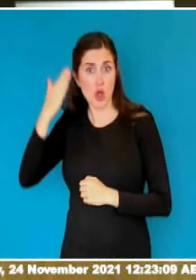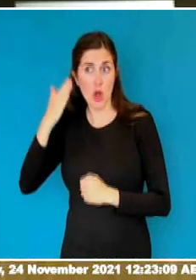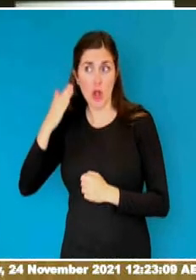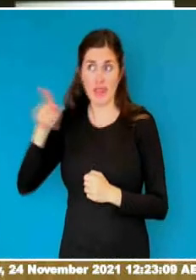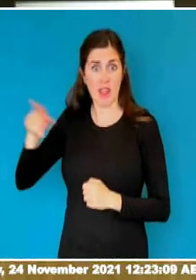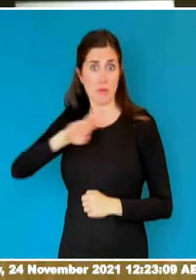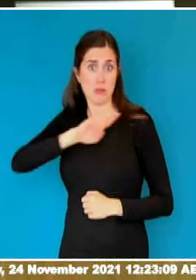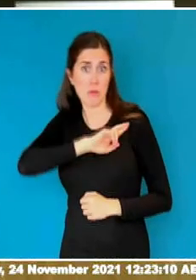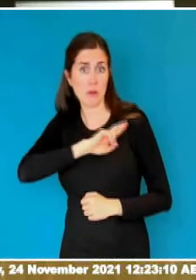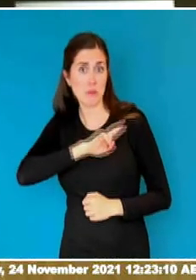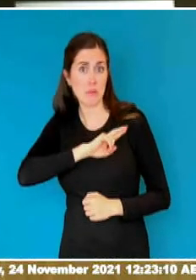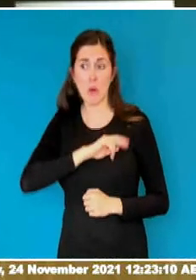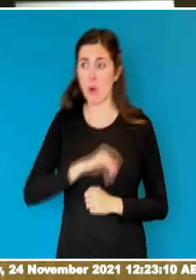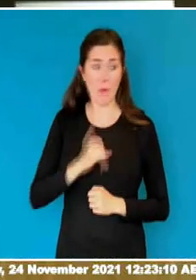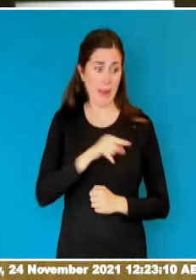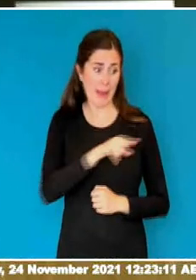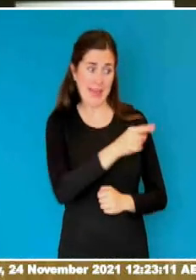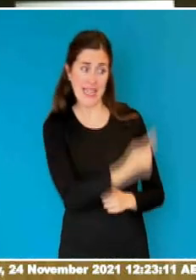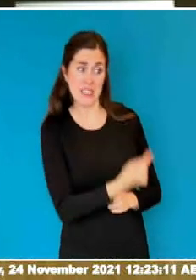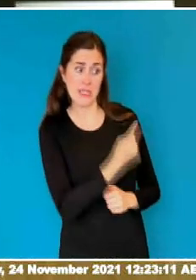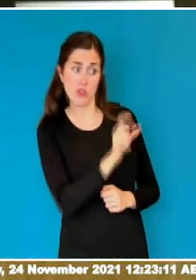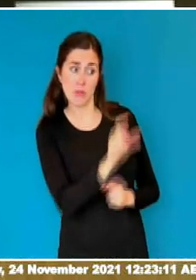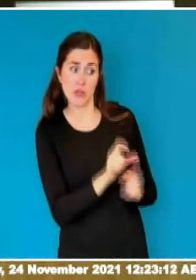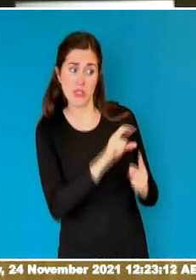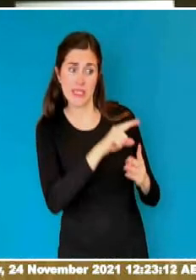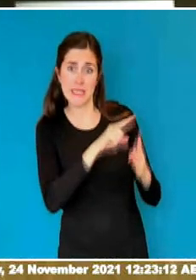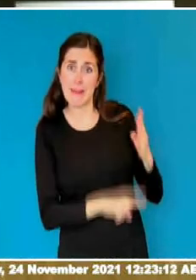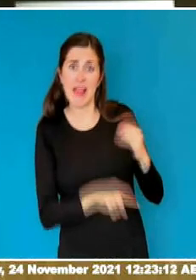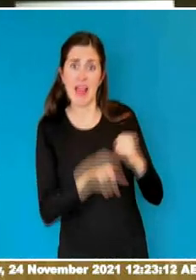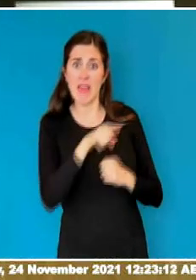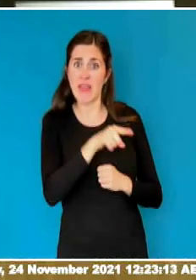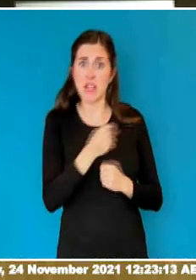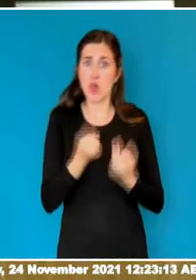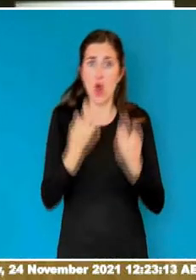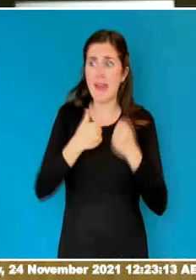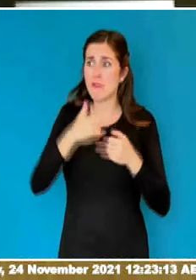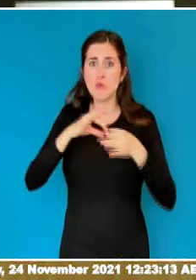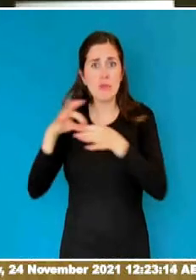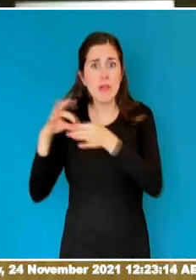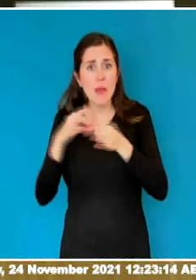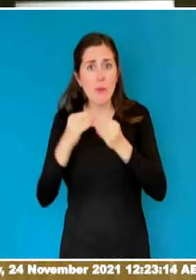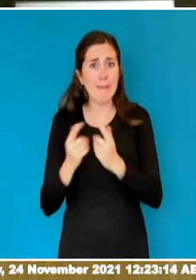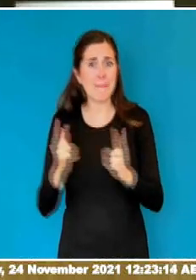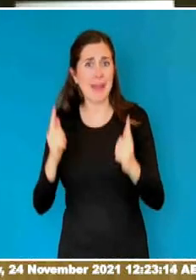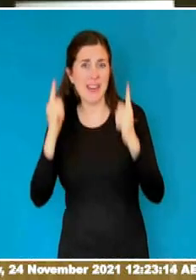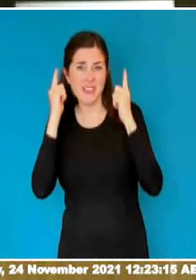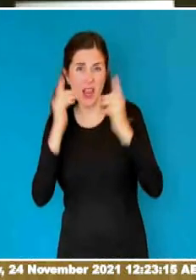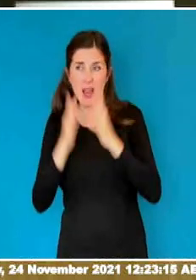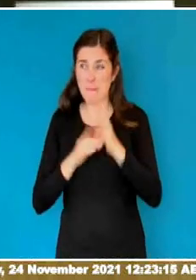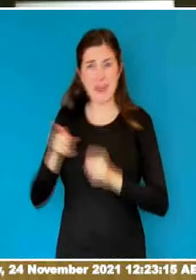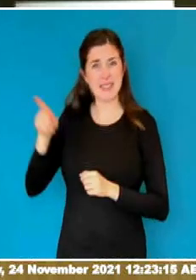and whether they're prepared to accommodate you in a way they may not accommodate someone they don't get on with quite as well?